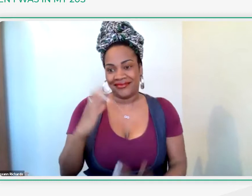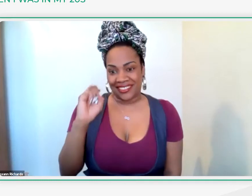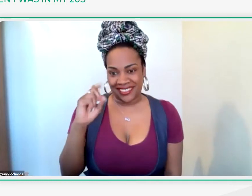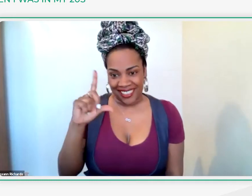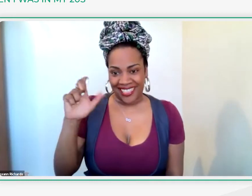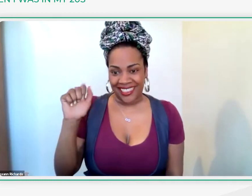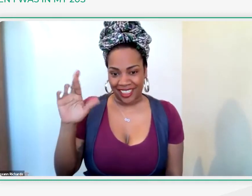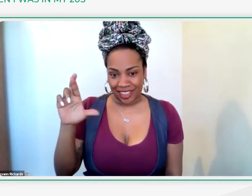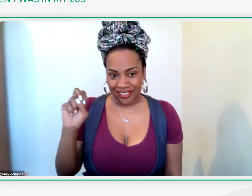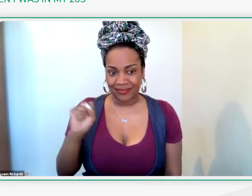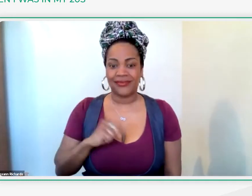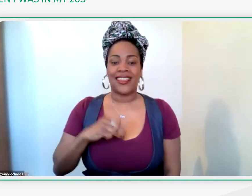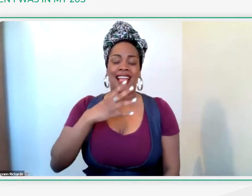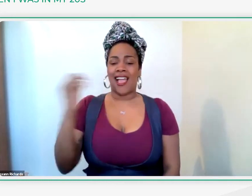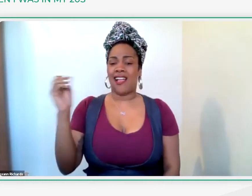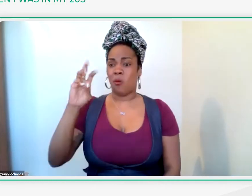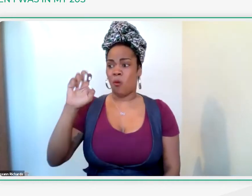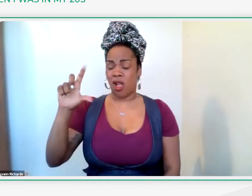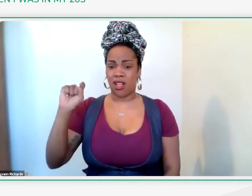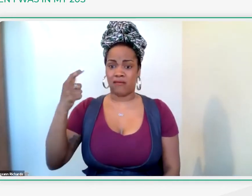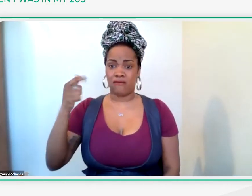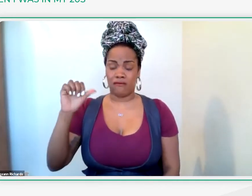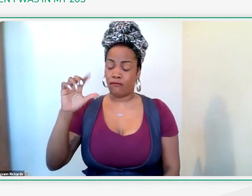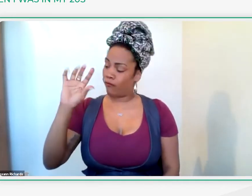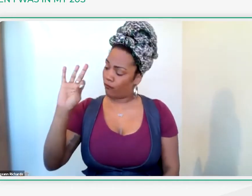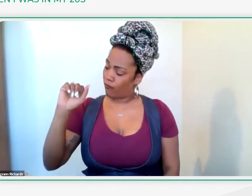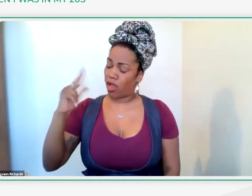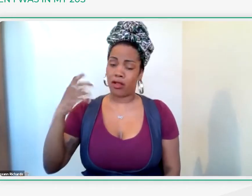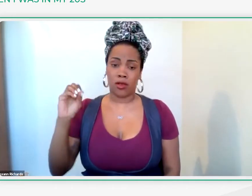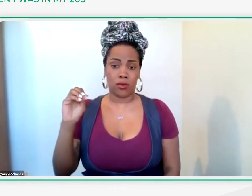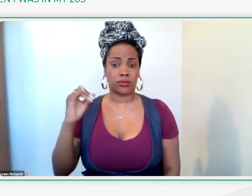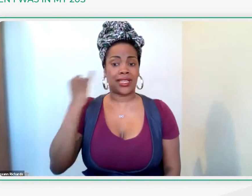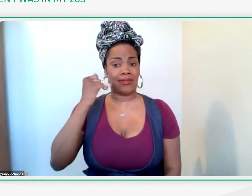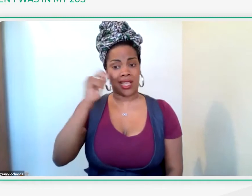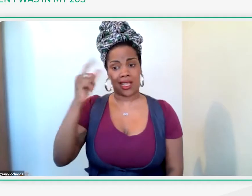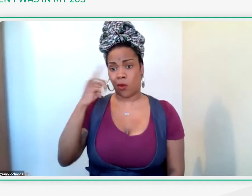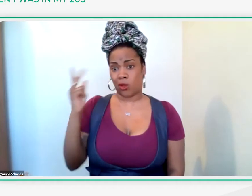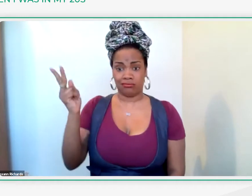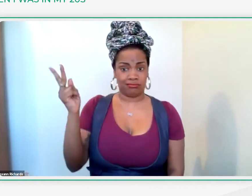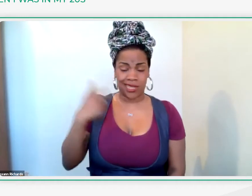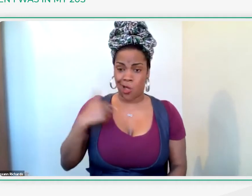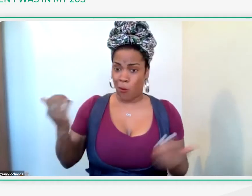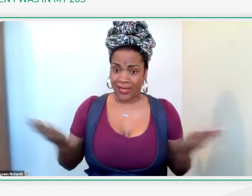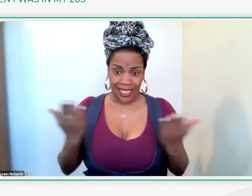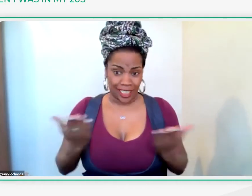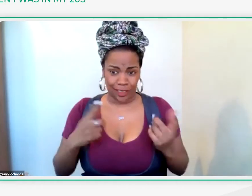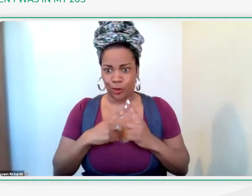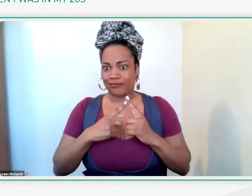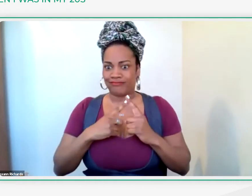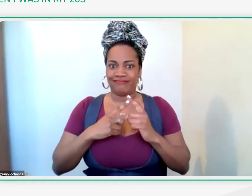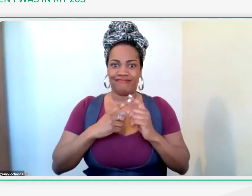I want to send a heartfelt thanks to CSD and Wells Fargo because if it wasn't for the two